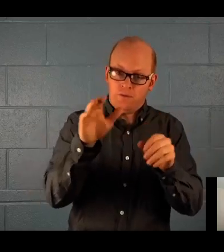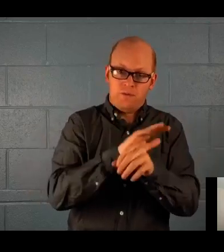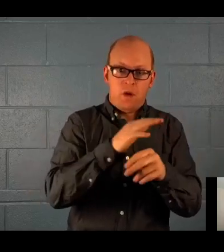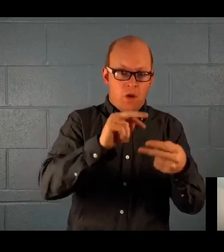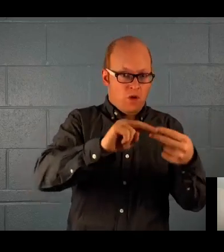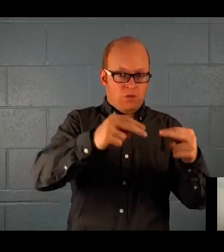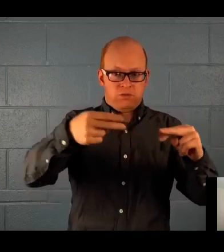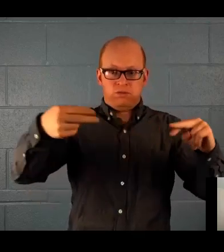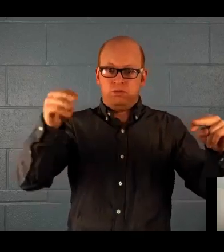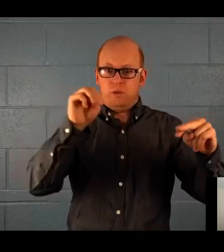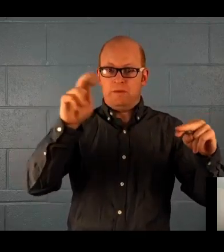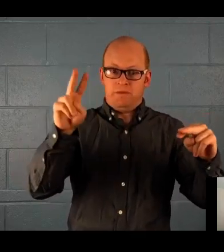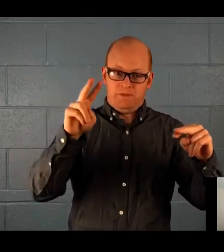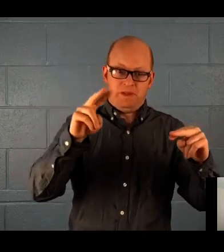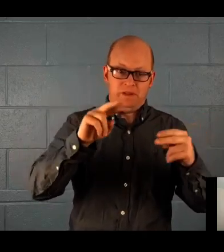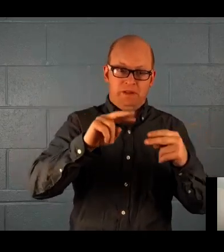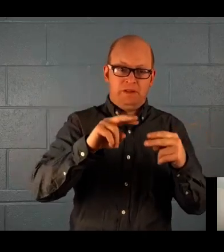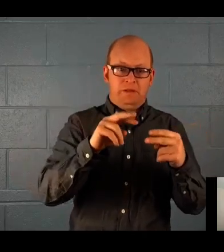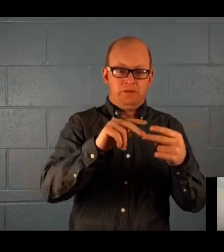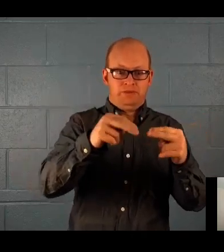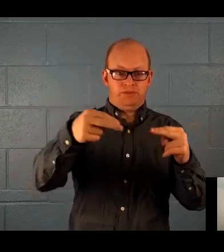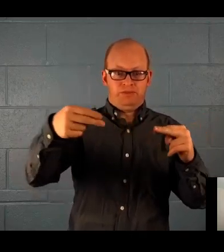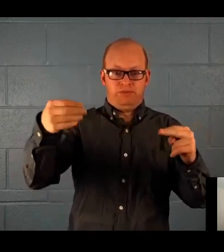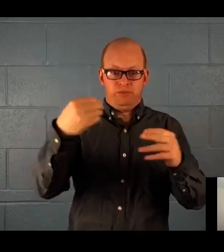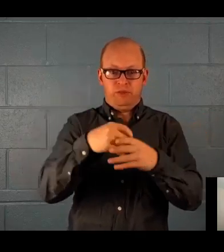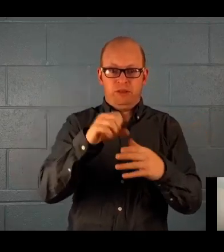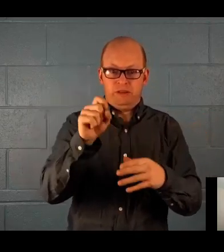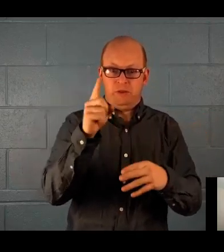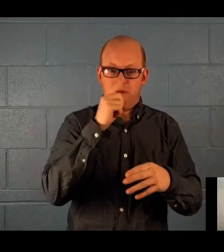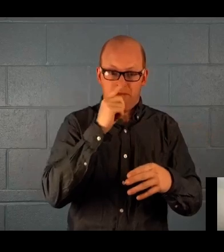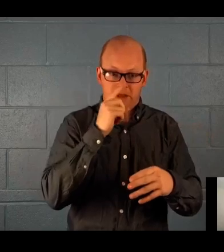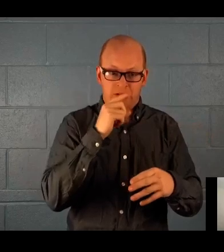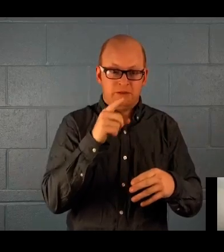It was just as big as wild type myosin VIIA.